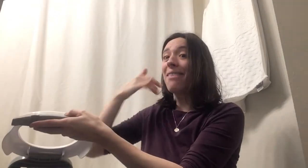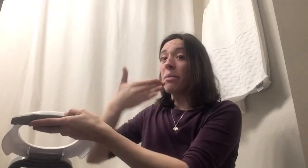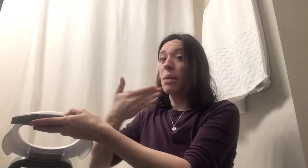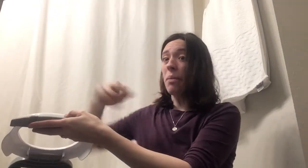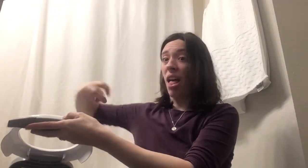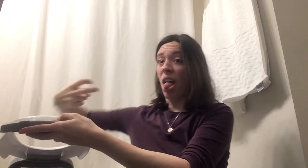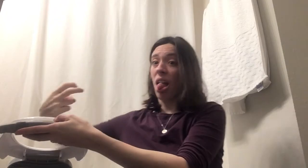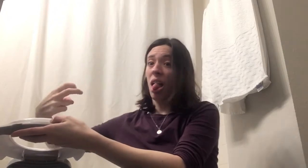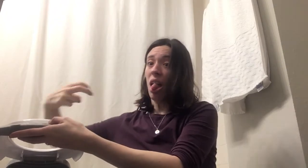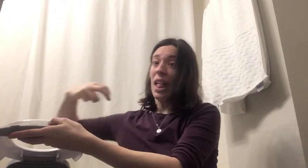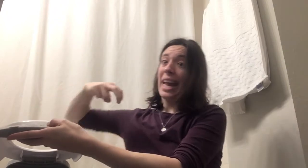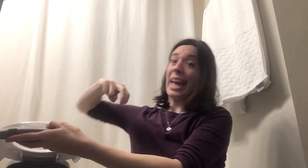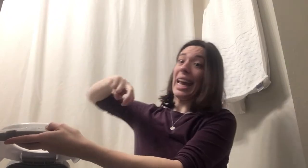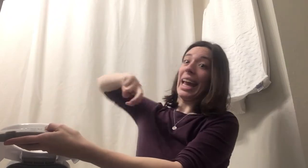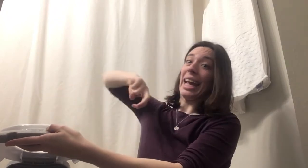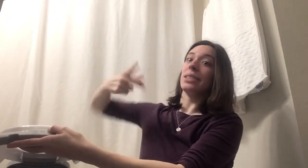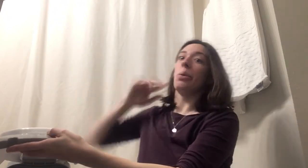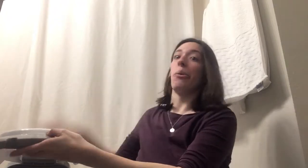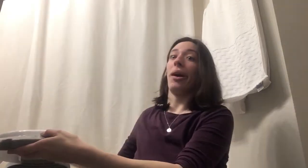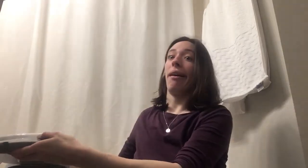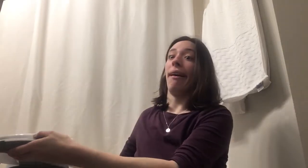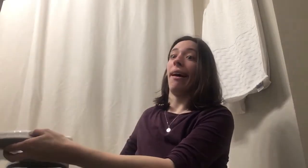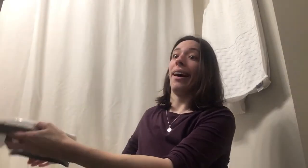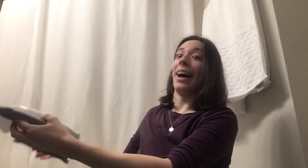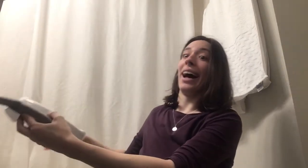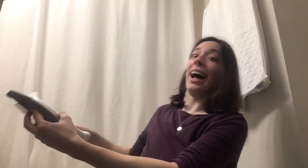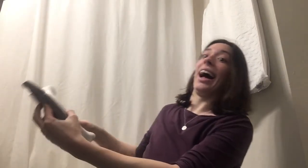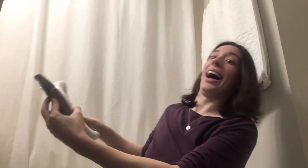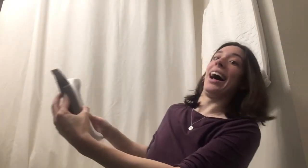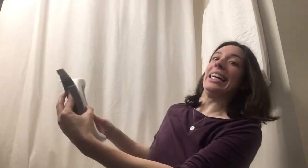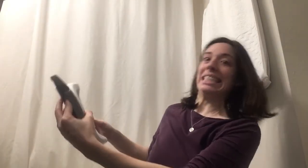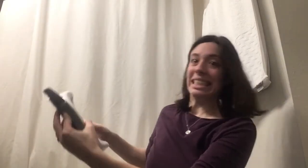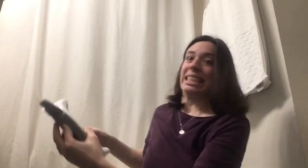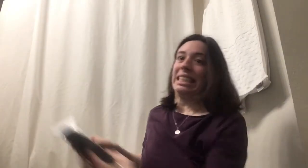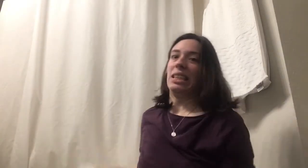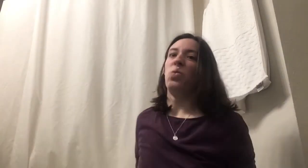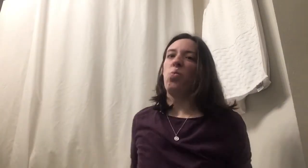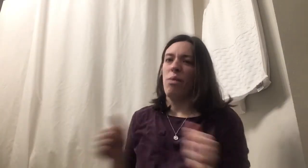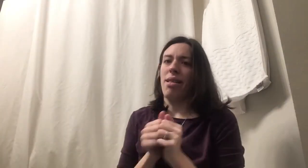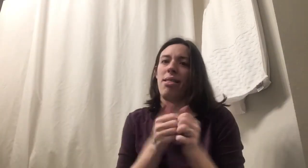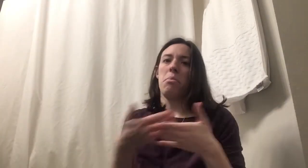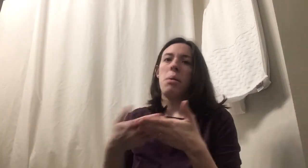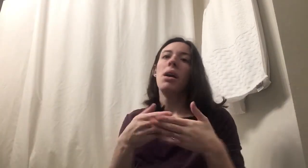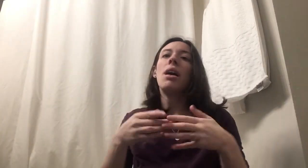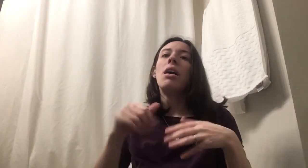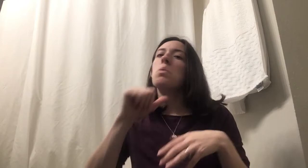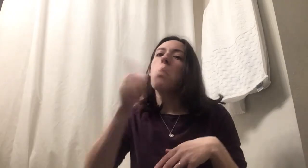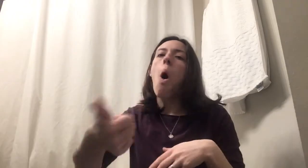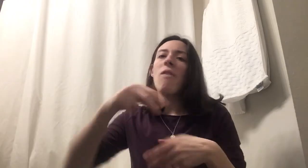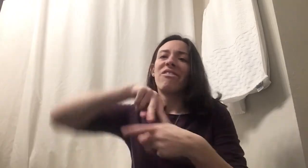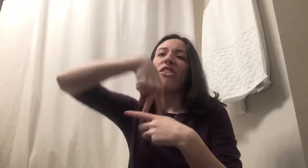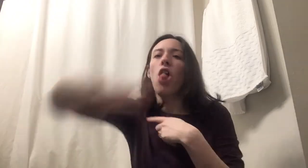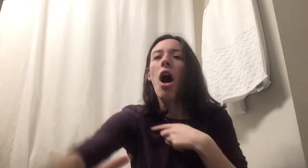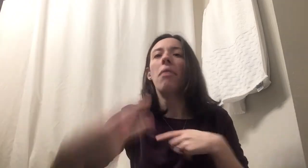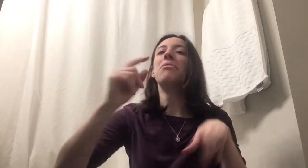If baby leans forward a bit It will tip up with her She hasn't fallen off, but you just have to watch a little bit